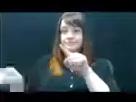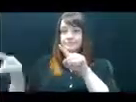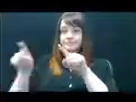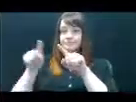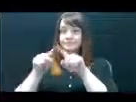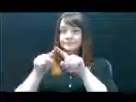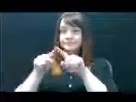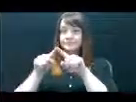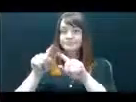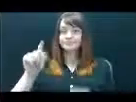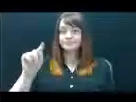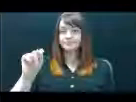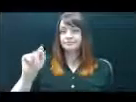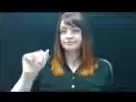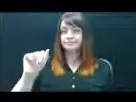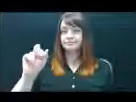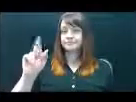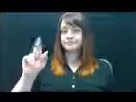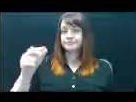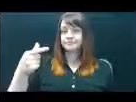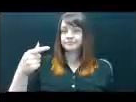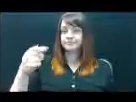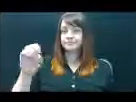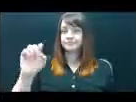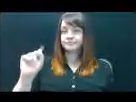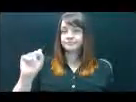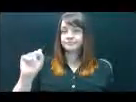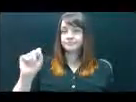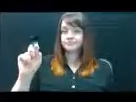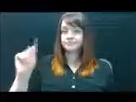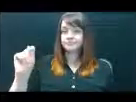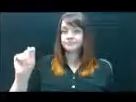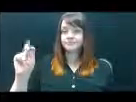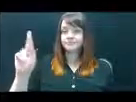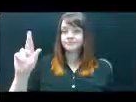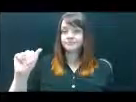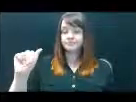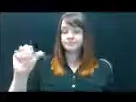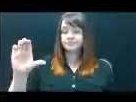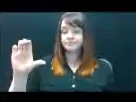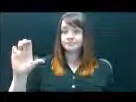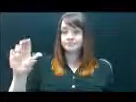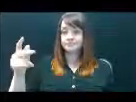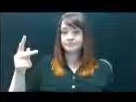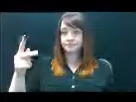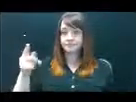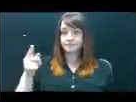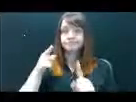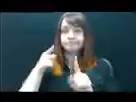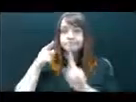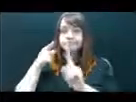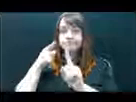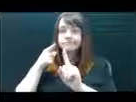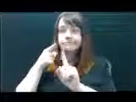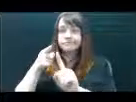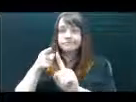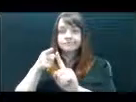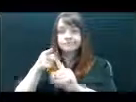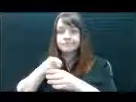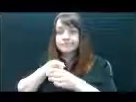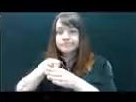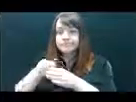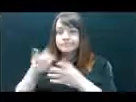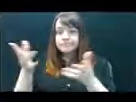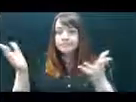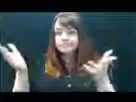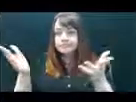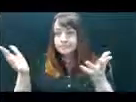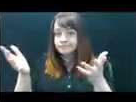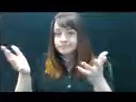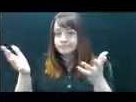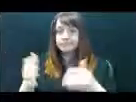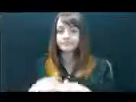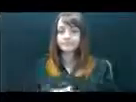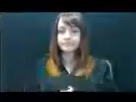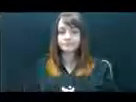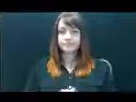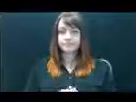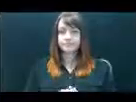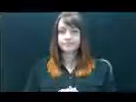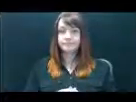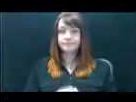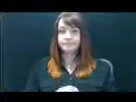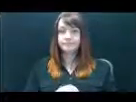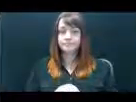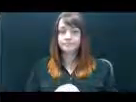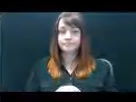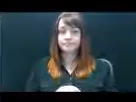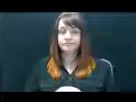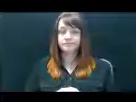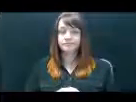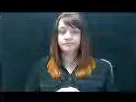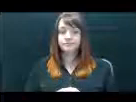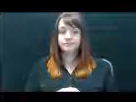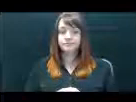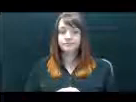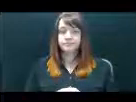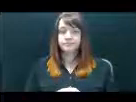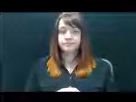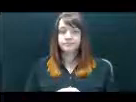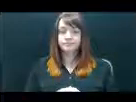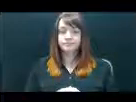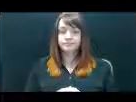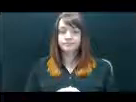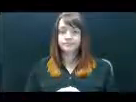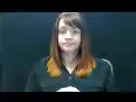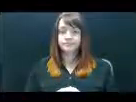is for the target track for your proposed session.